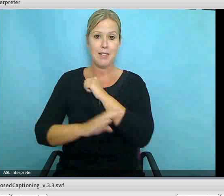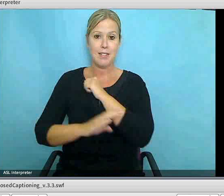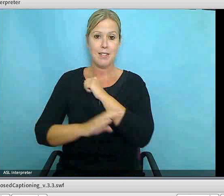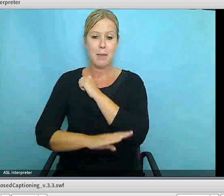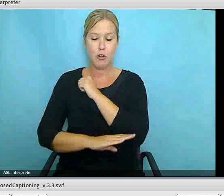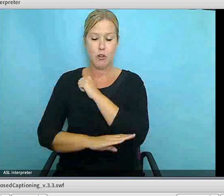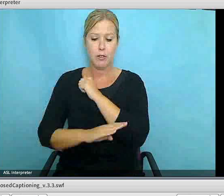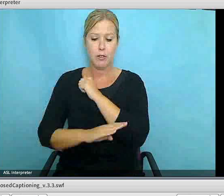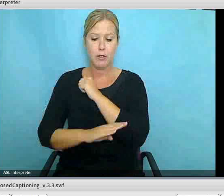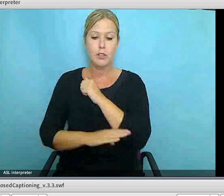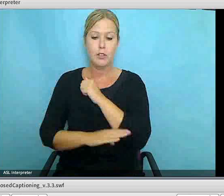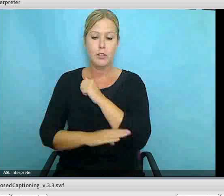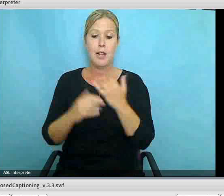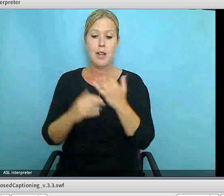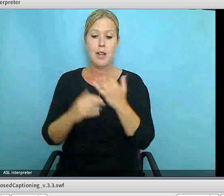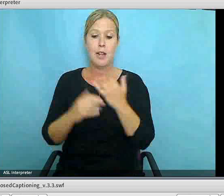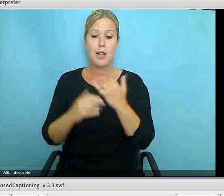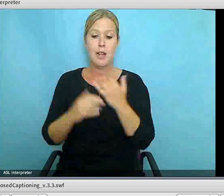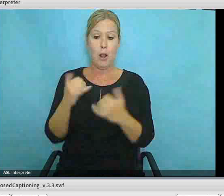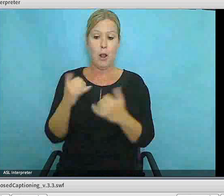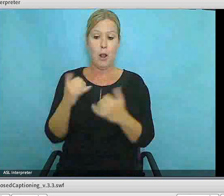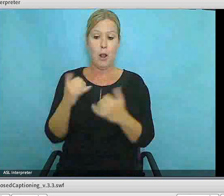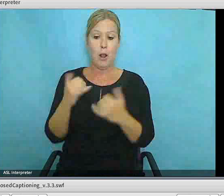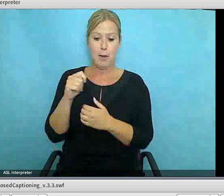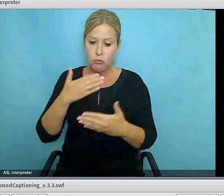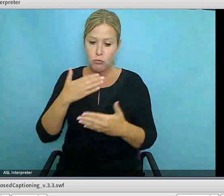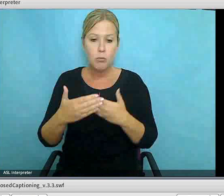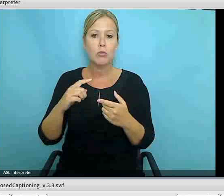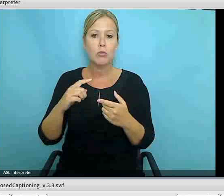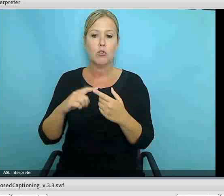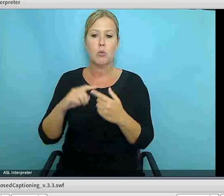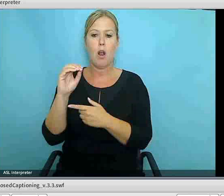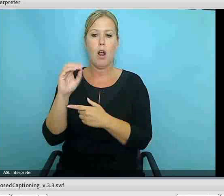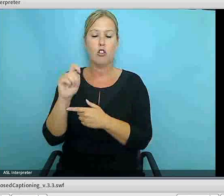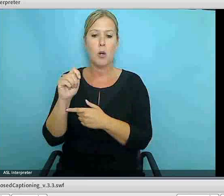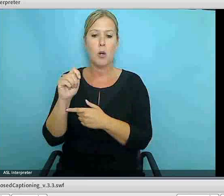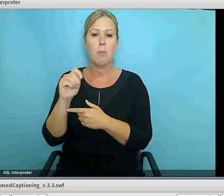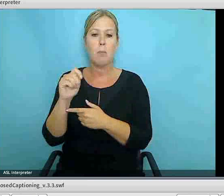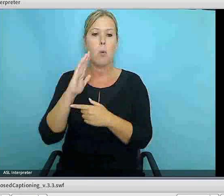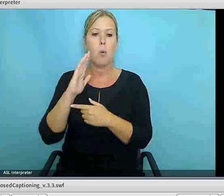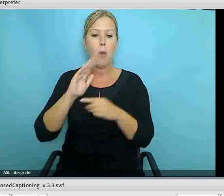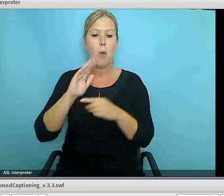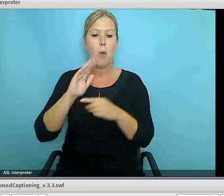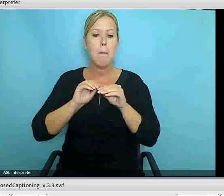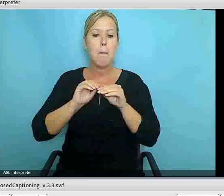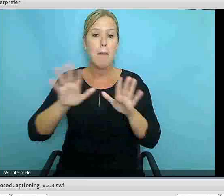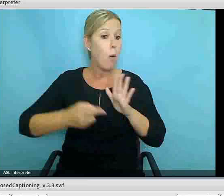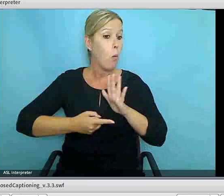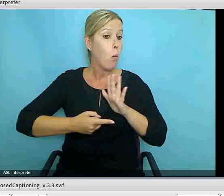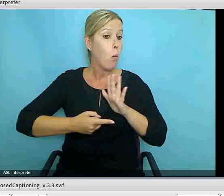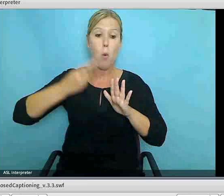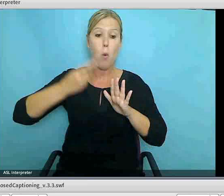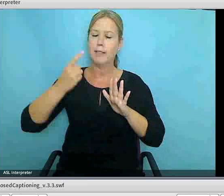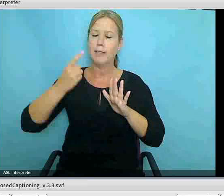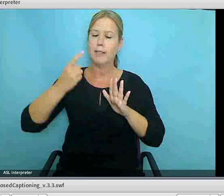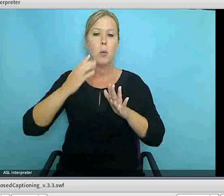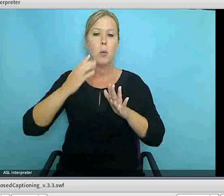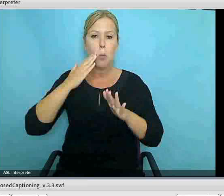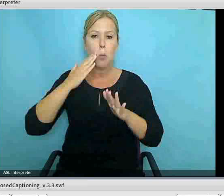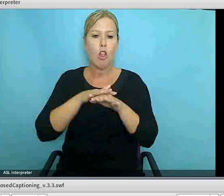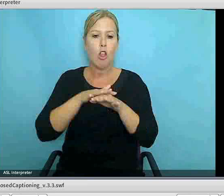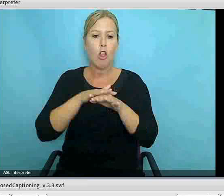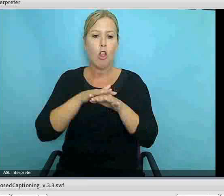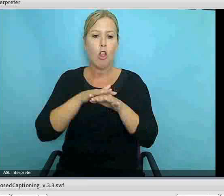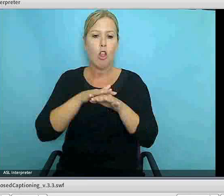early October, we will stagger mailings to these approximately 90,000 people.